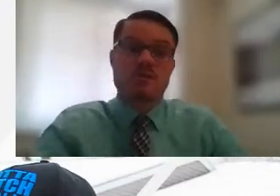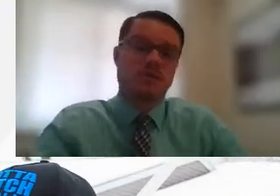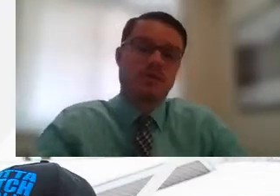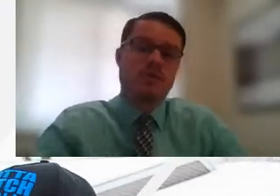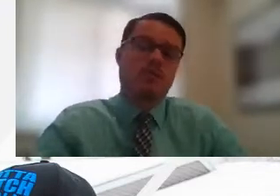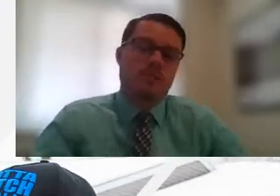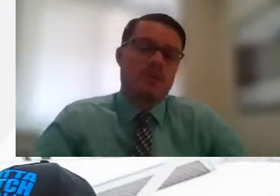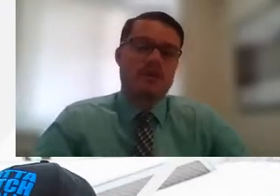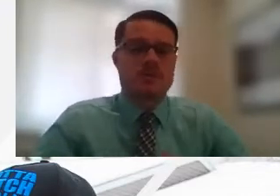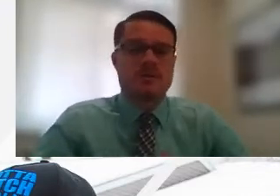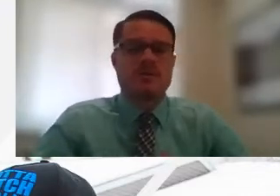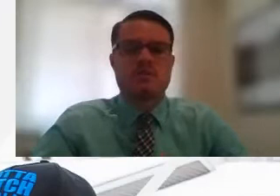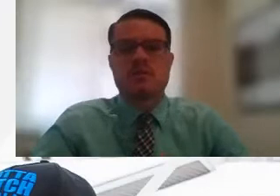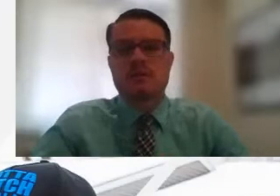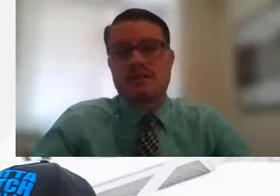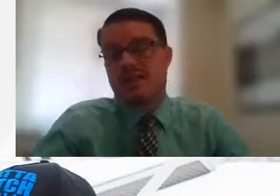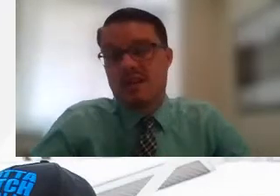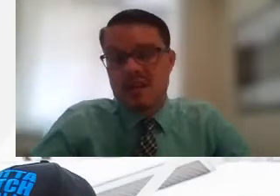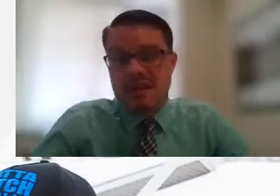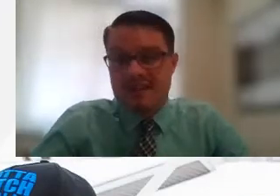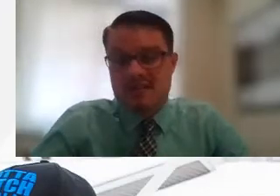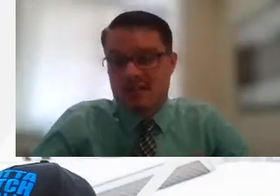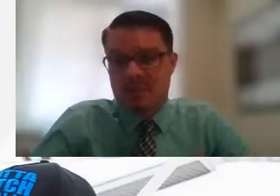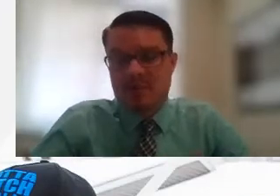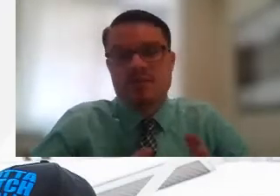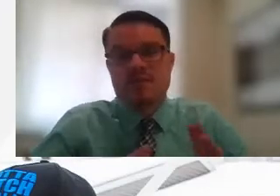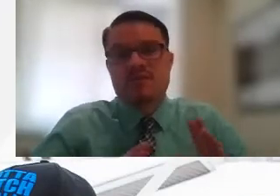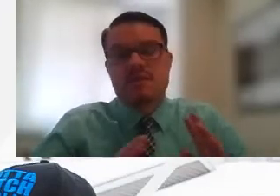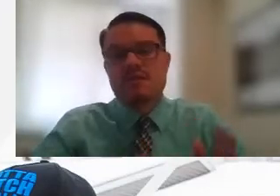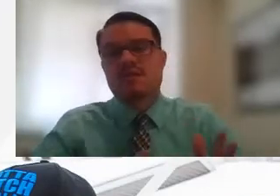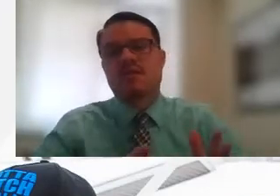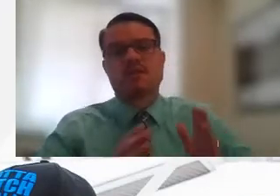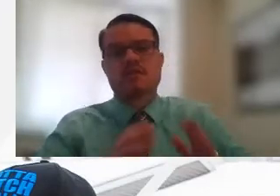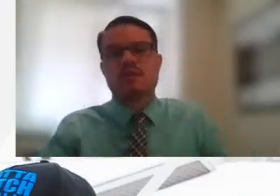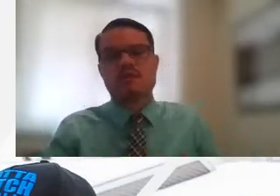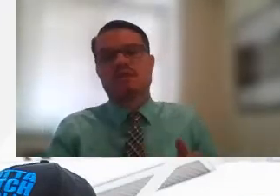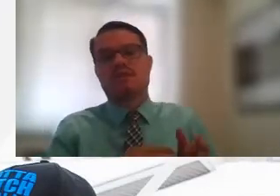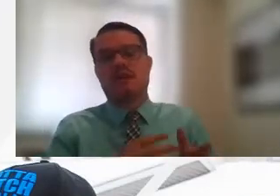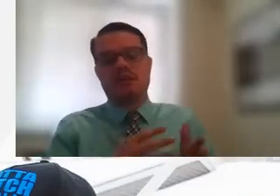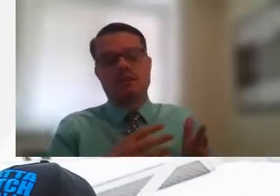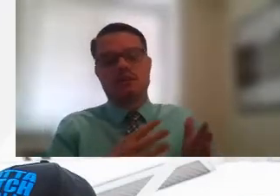to adulthood. And what I mean by transitioning to adulthood is simply put just assisting students as they